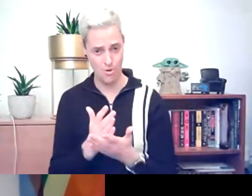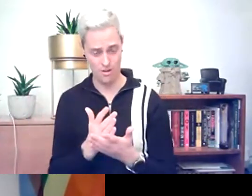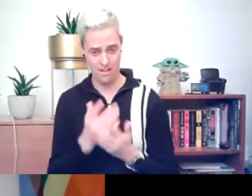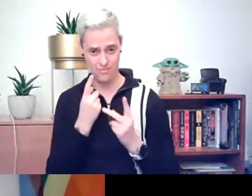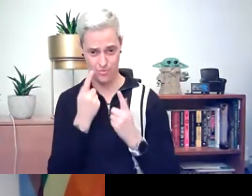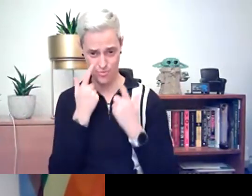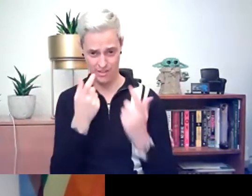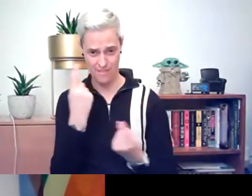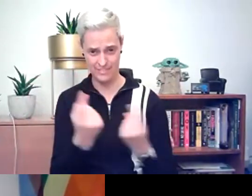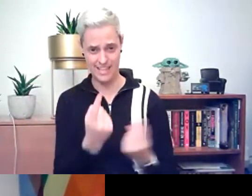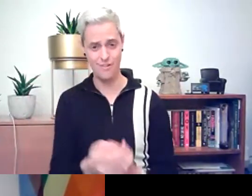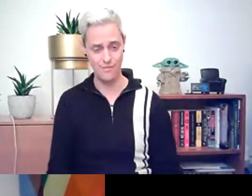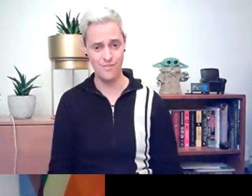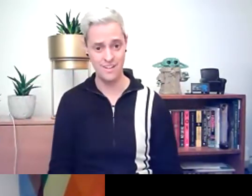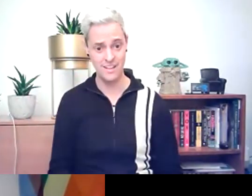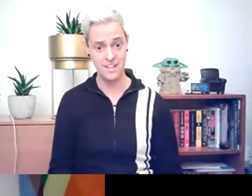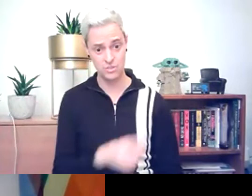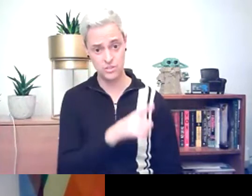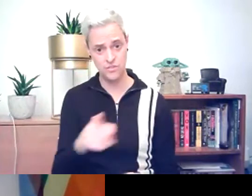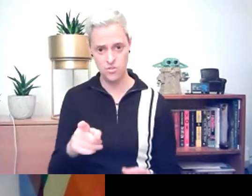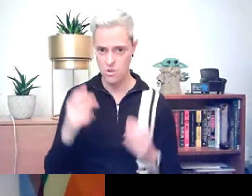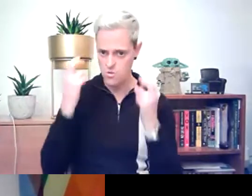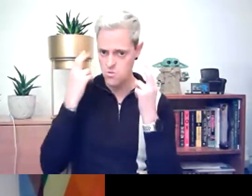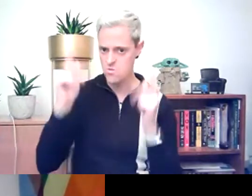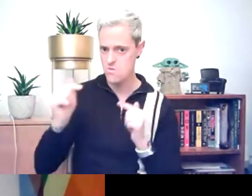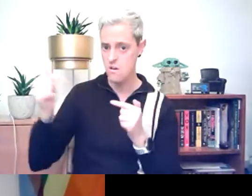it does mean exposing yourself to an ignorant some people, you know, didn't just people